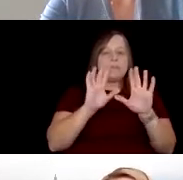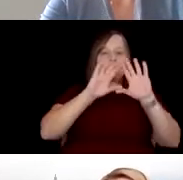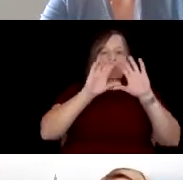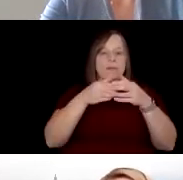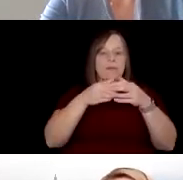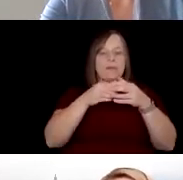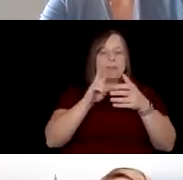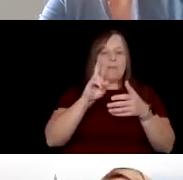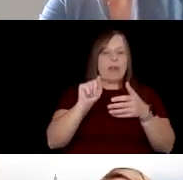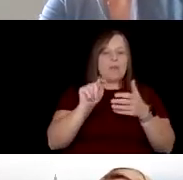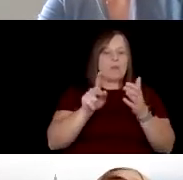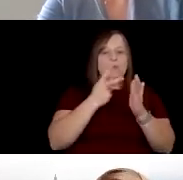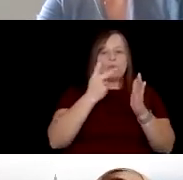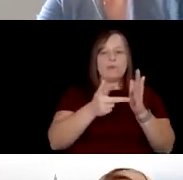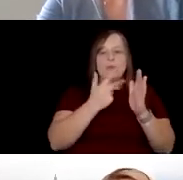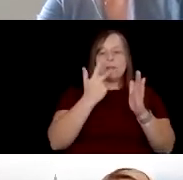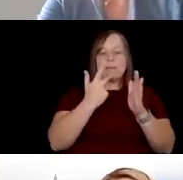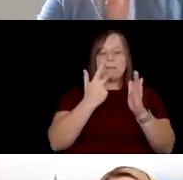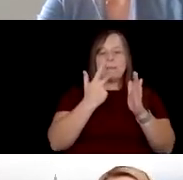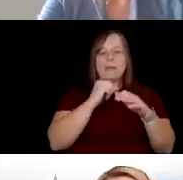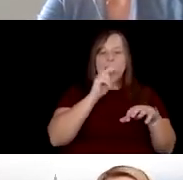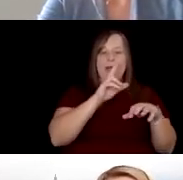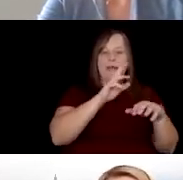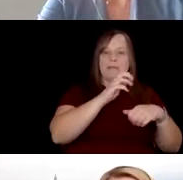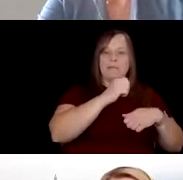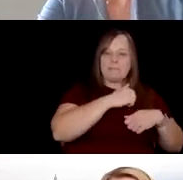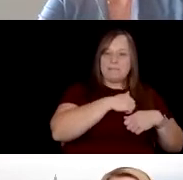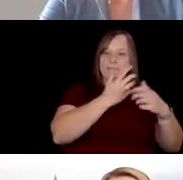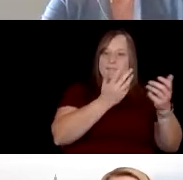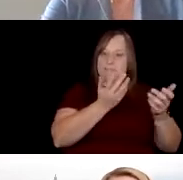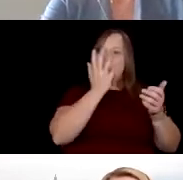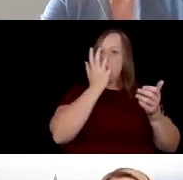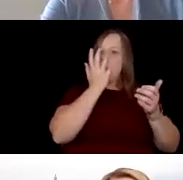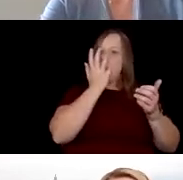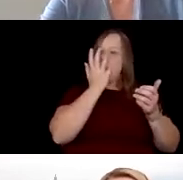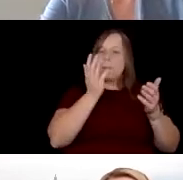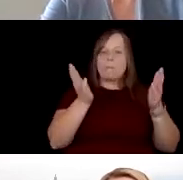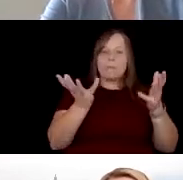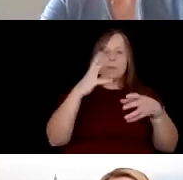to 10 times higher than non-veteran suicides. And then within that, veterans who were discharged